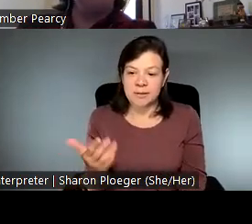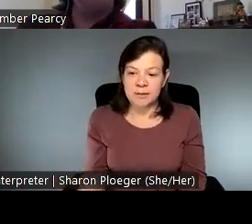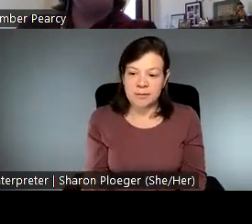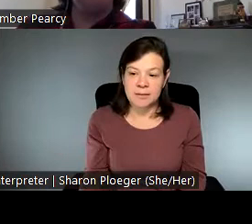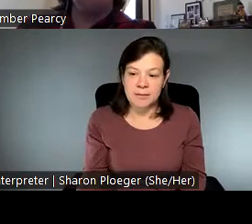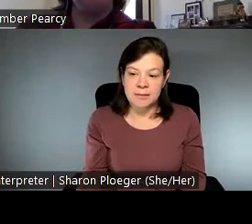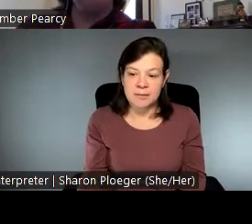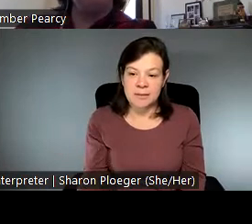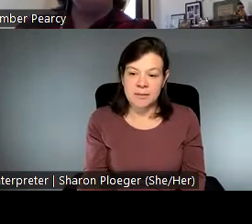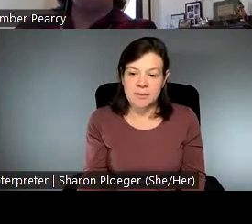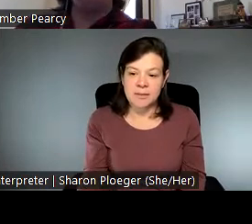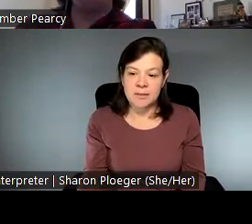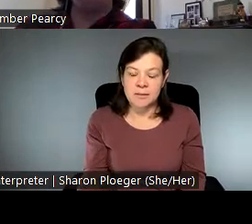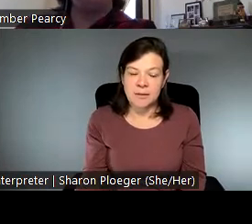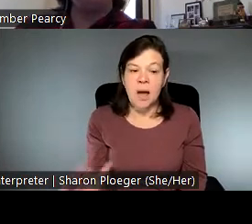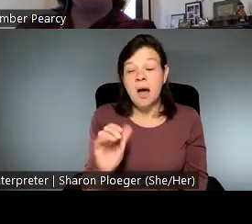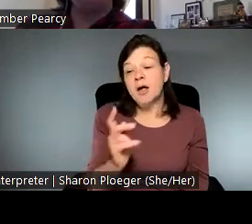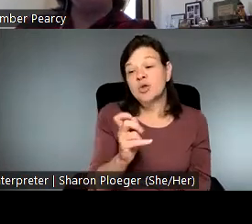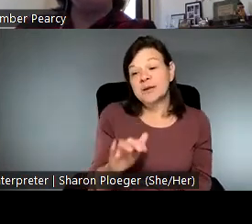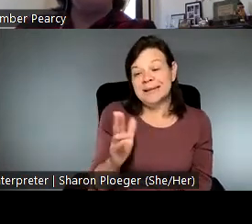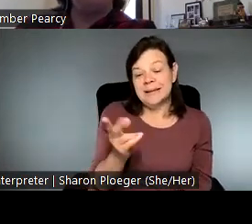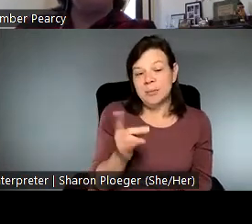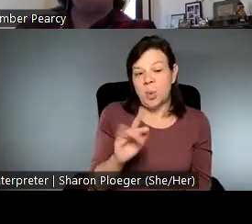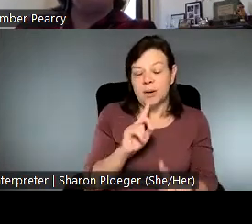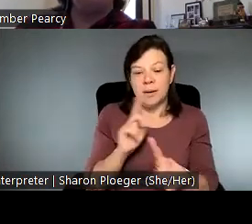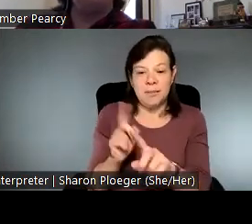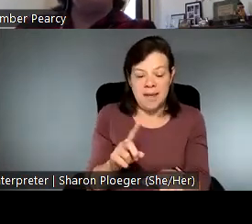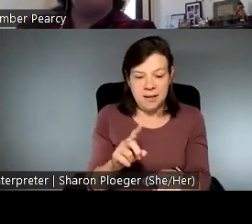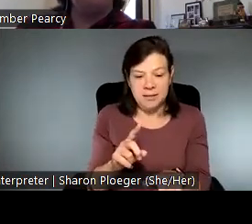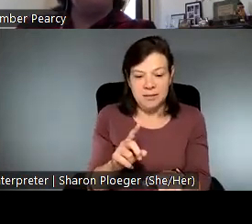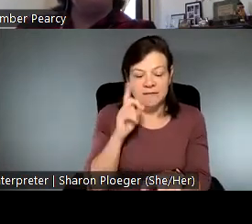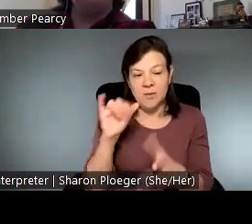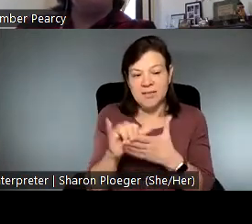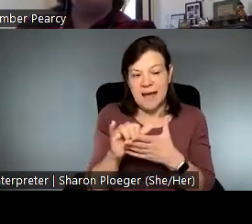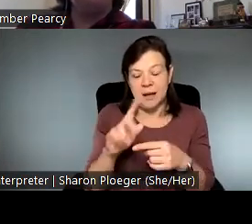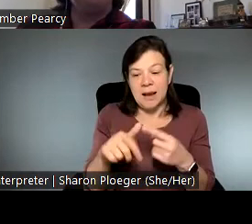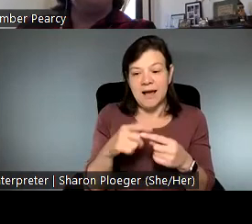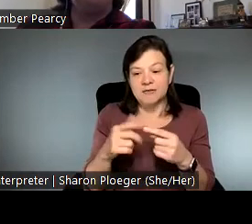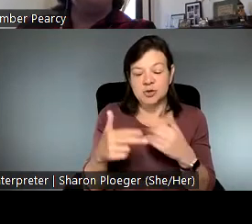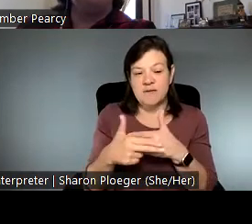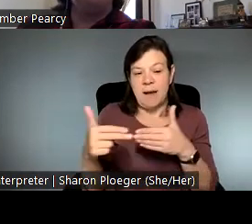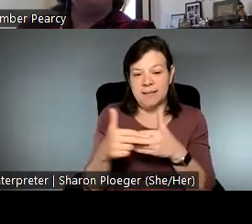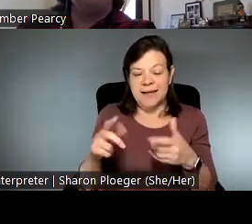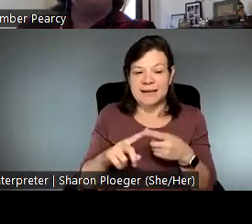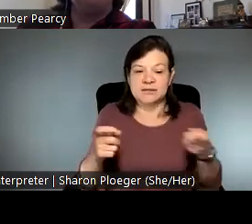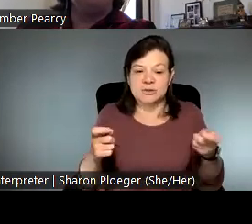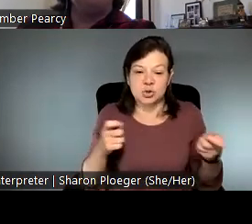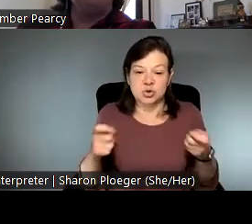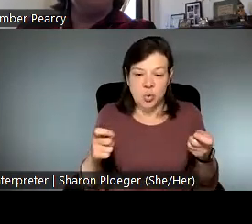for actually doing that second level heading once you've highlighted the text, you can do Control + Alt + 2.